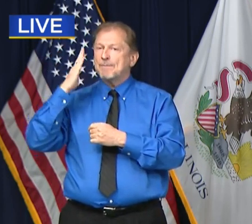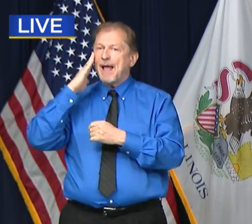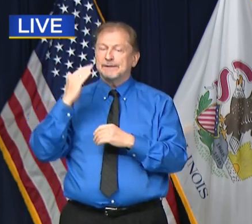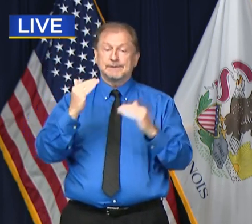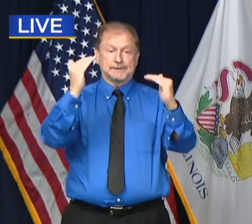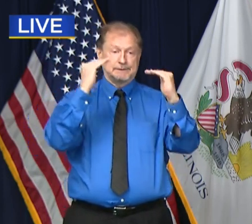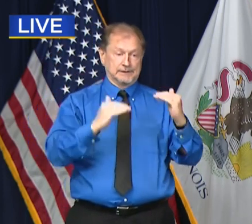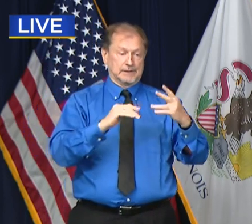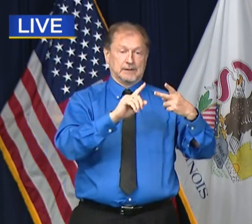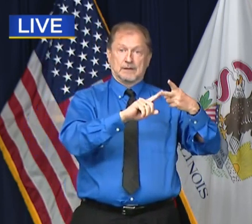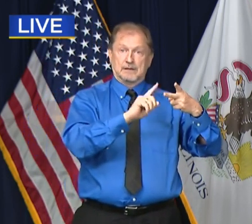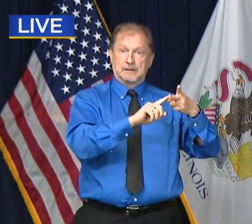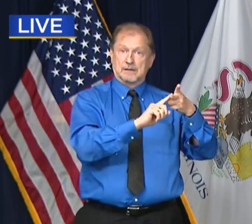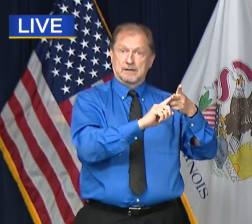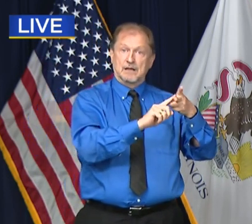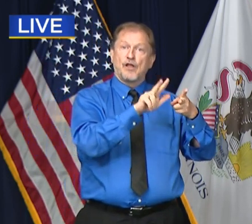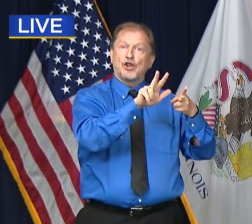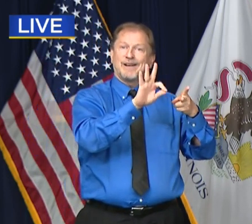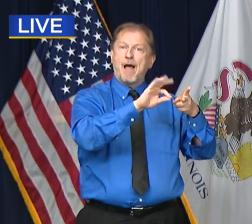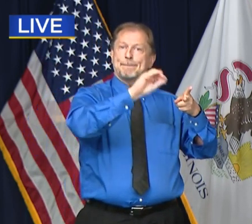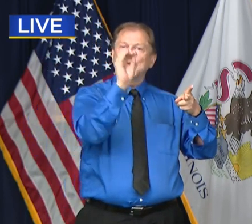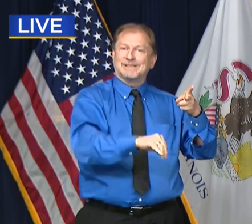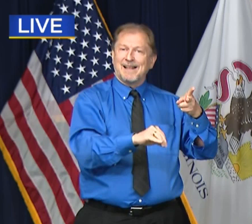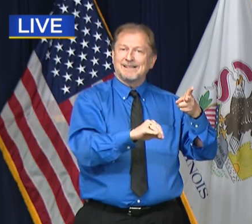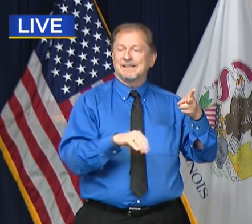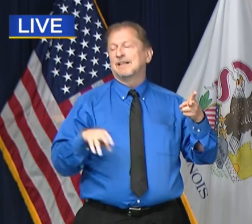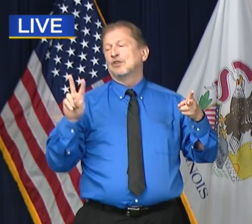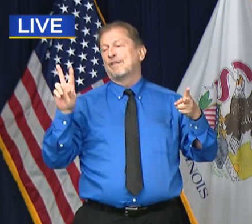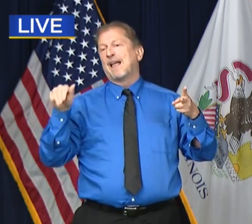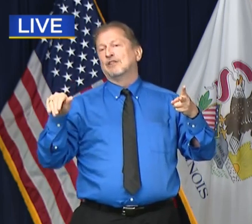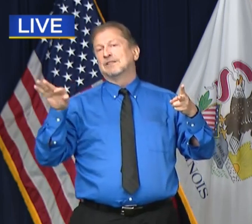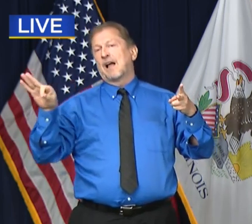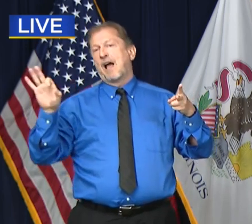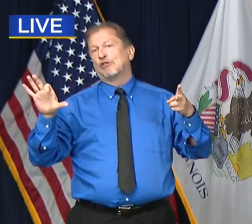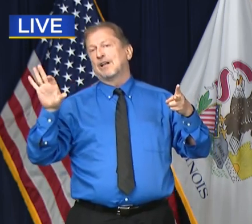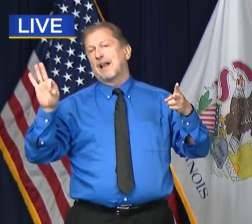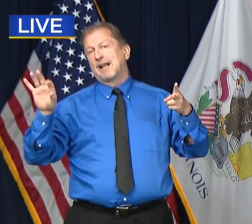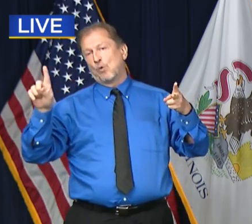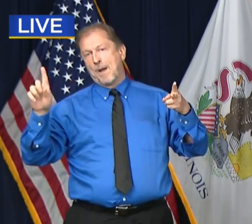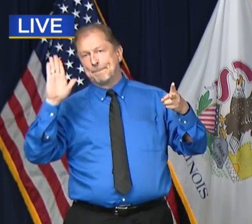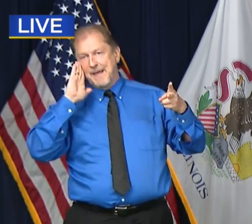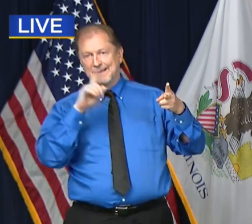OCCUPIED 43% OF OUR 2709 ICU BEDS.